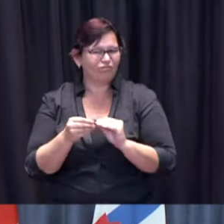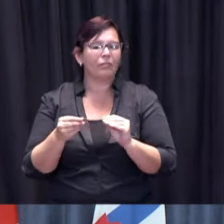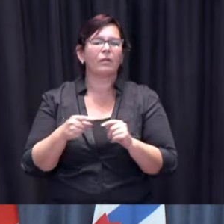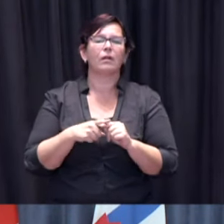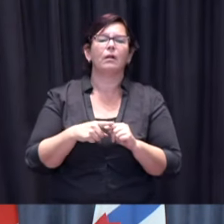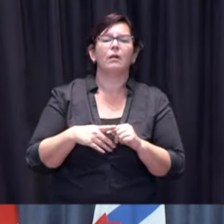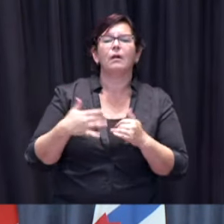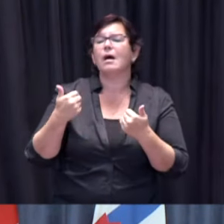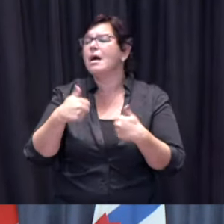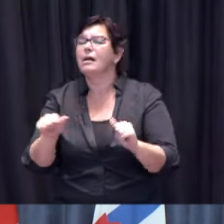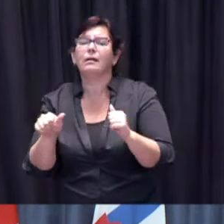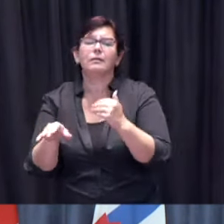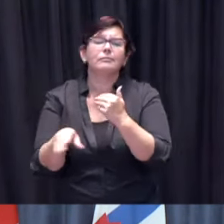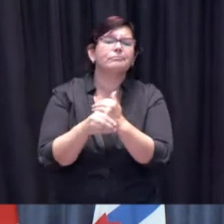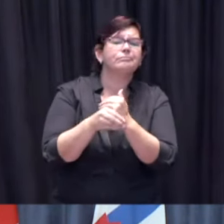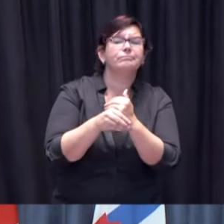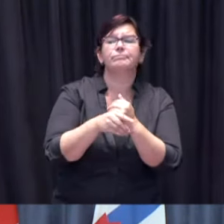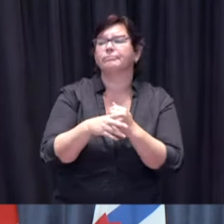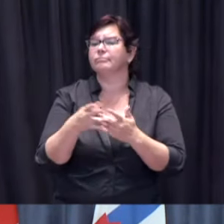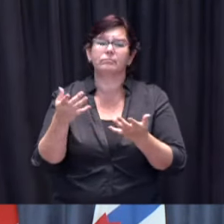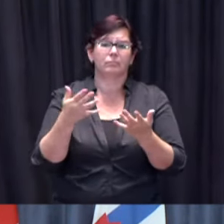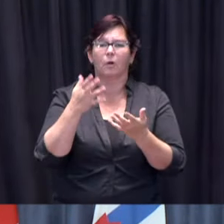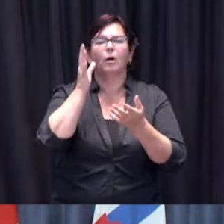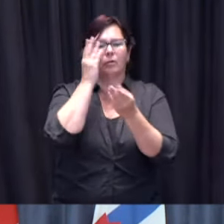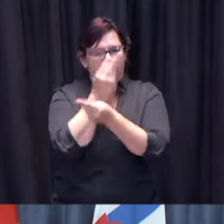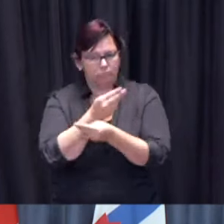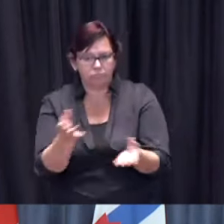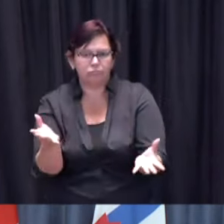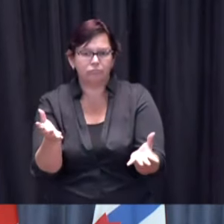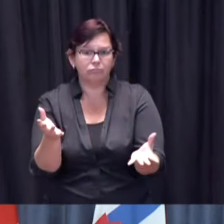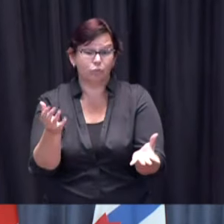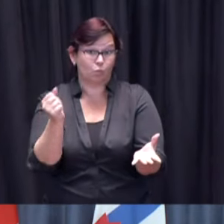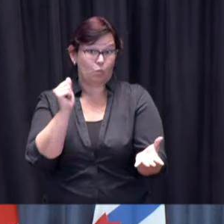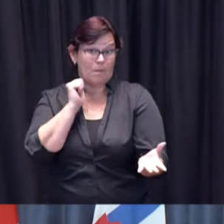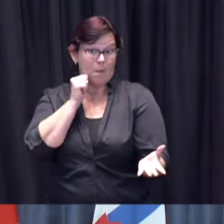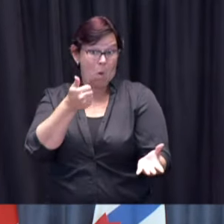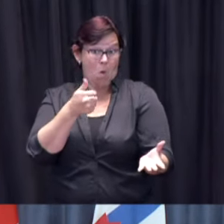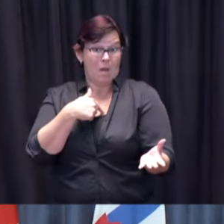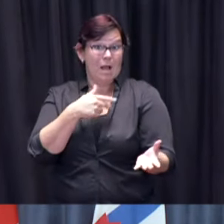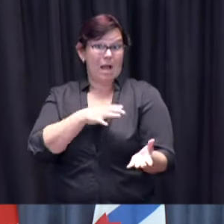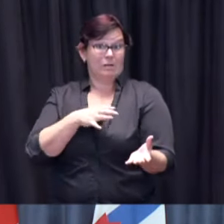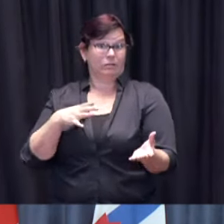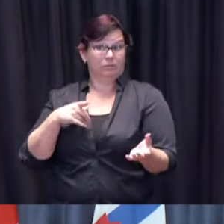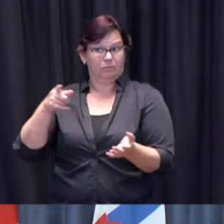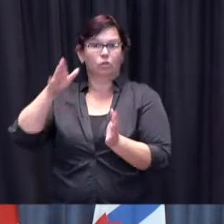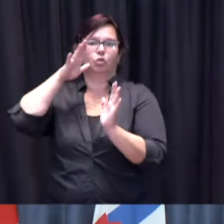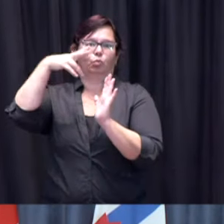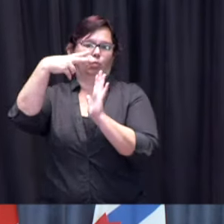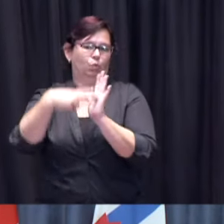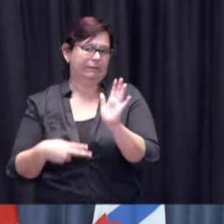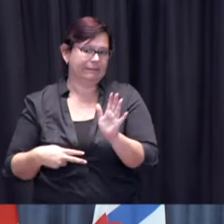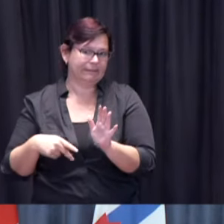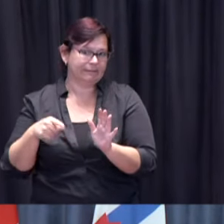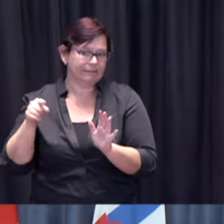and that will go in front of the council tomorrow and it is also based of course on legal advice coming from our City Solicitor as to our